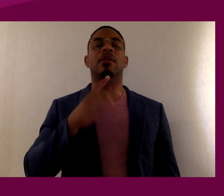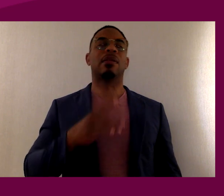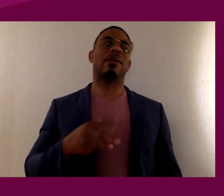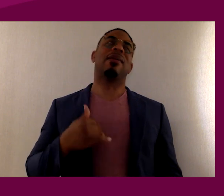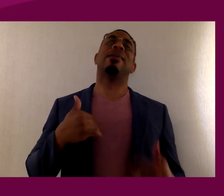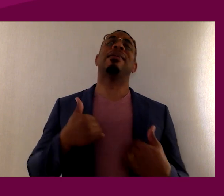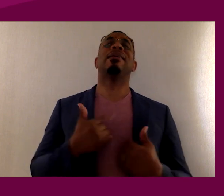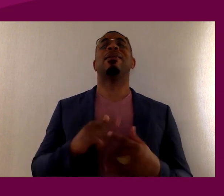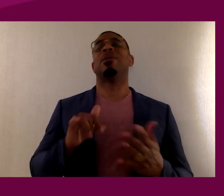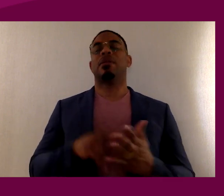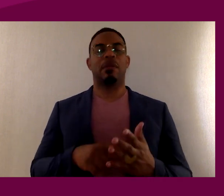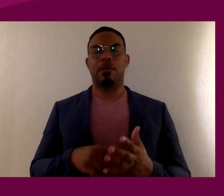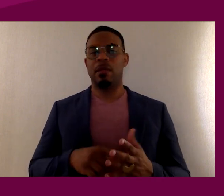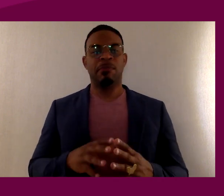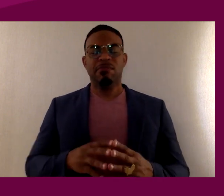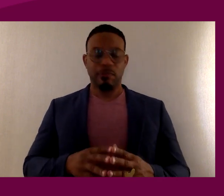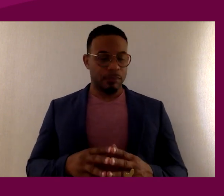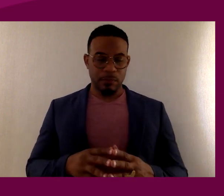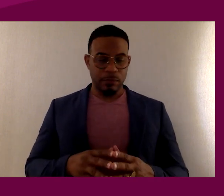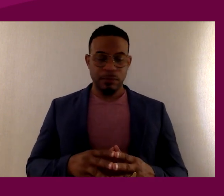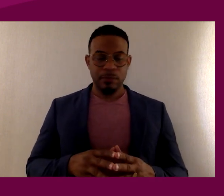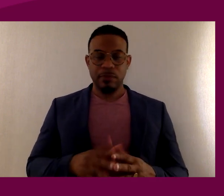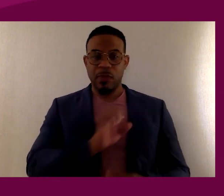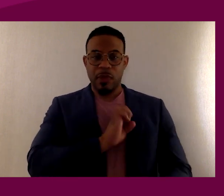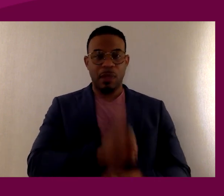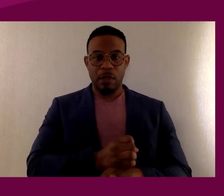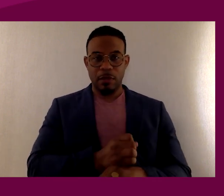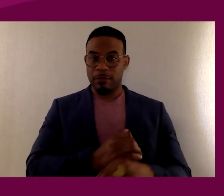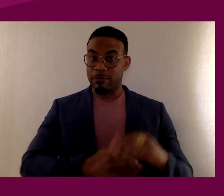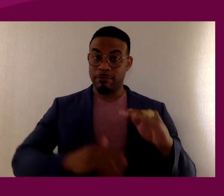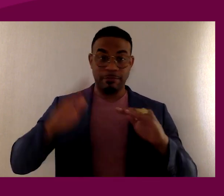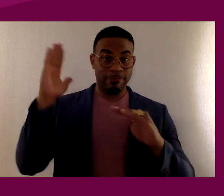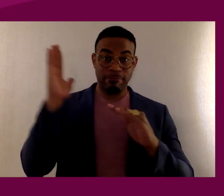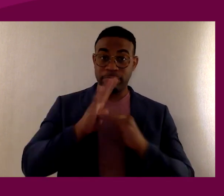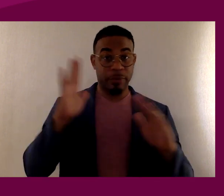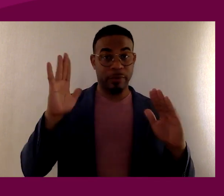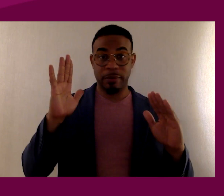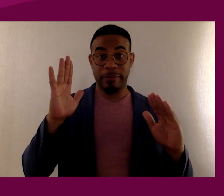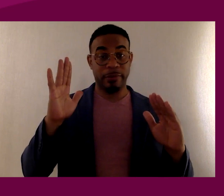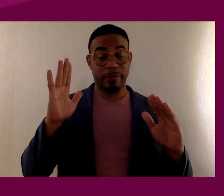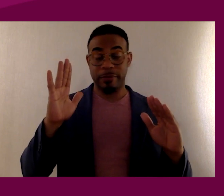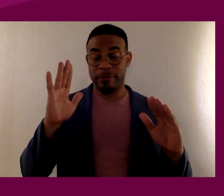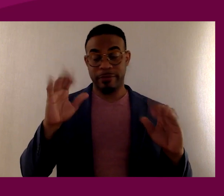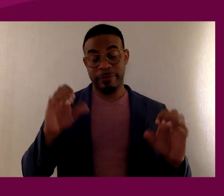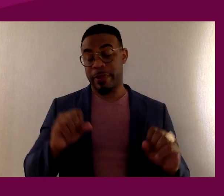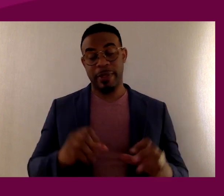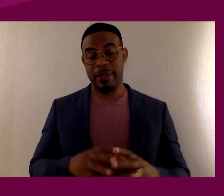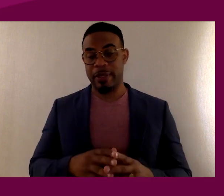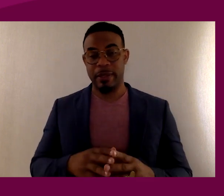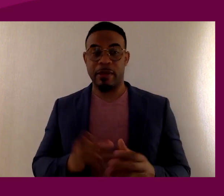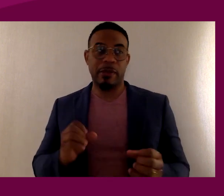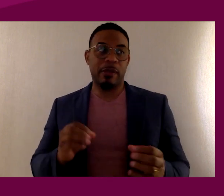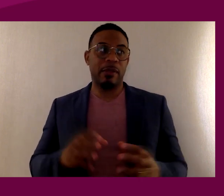admit it. You never saw her saying, I'm too tired to do this. Her energy was just endless.